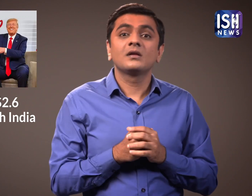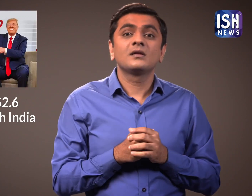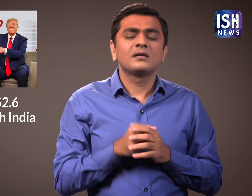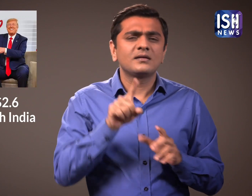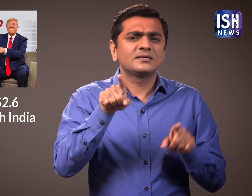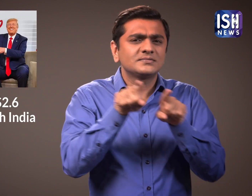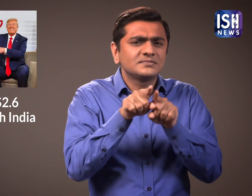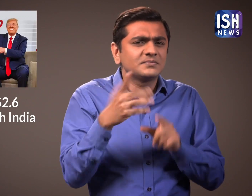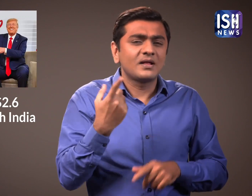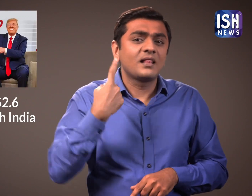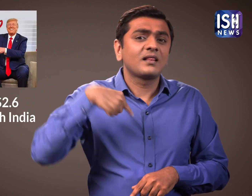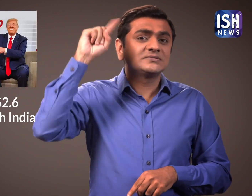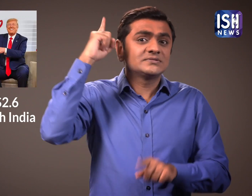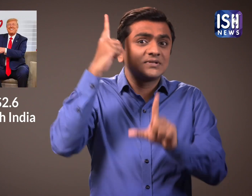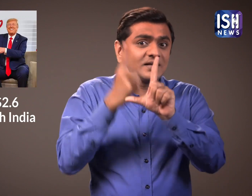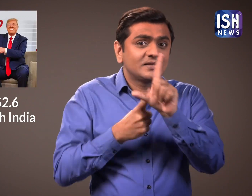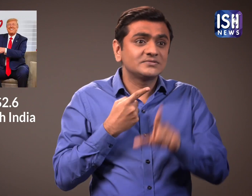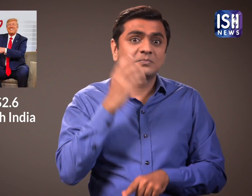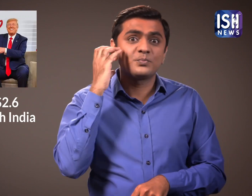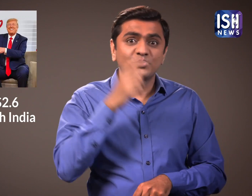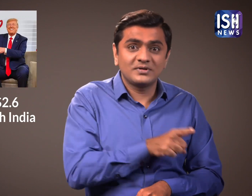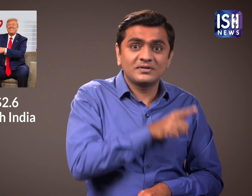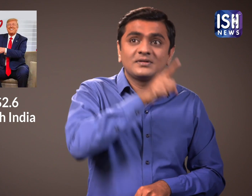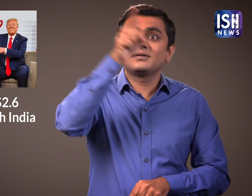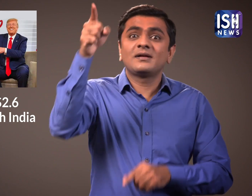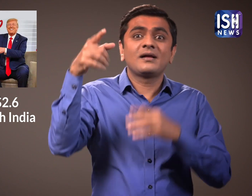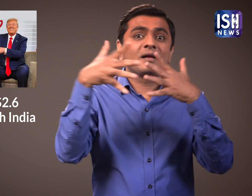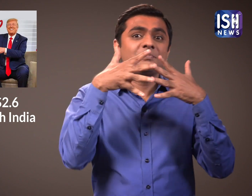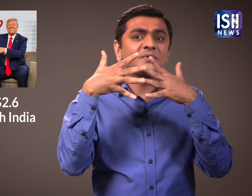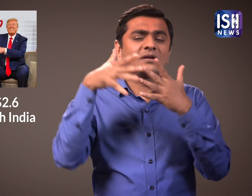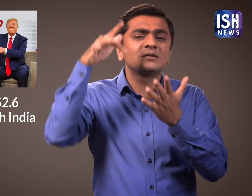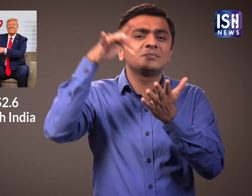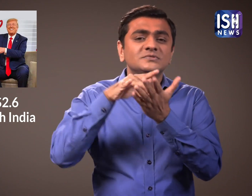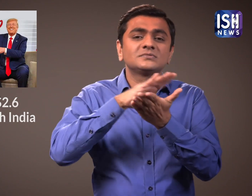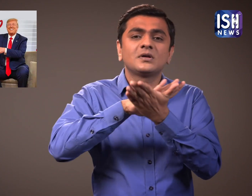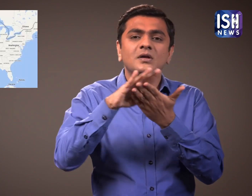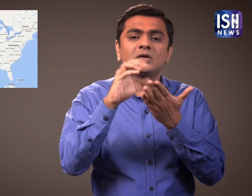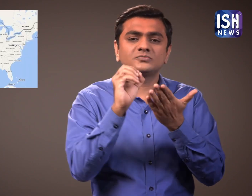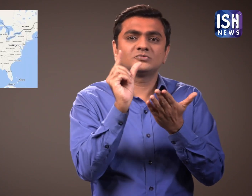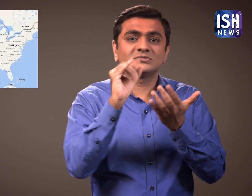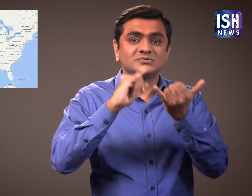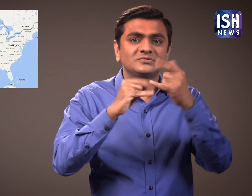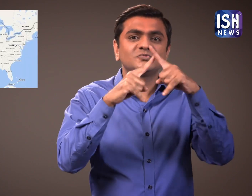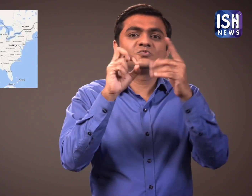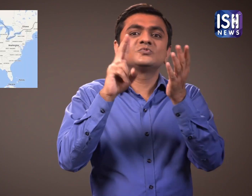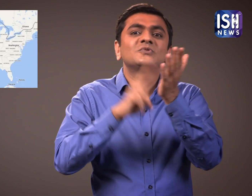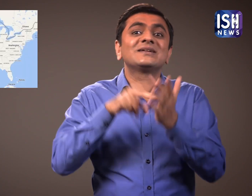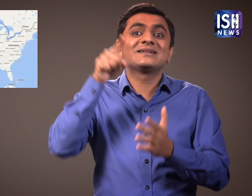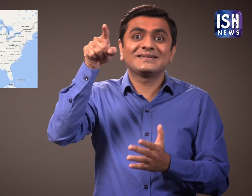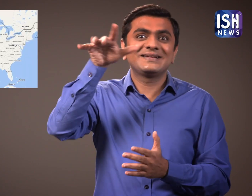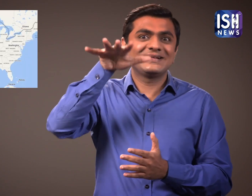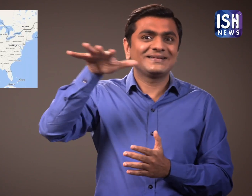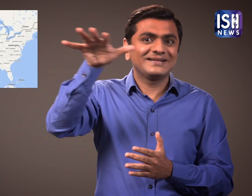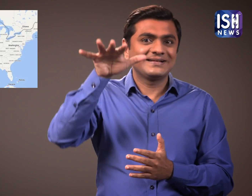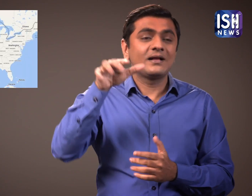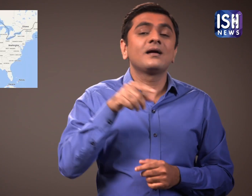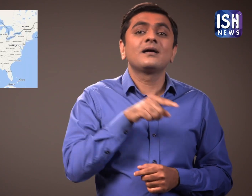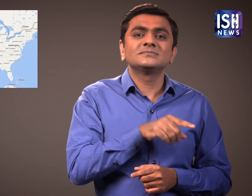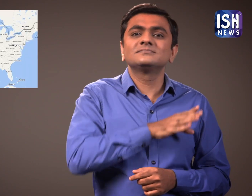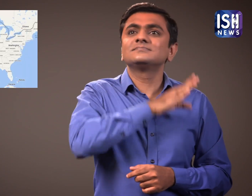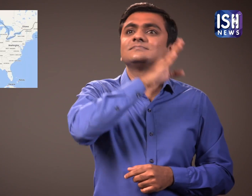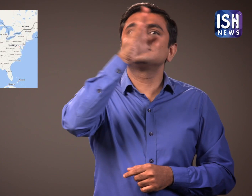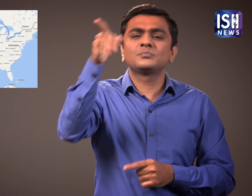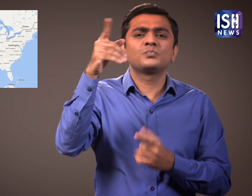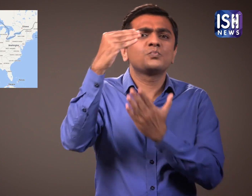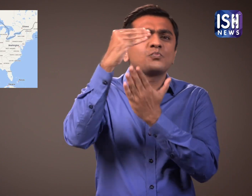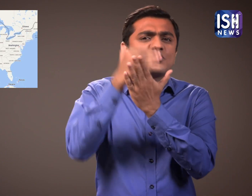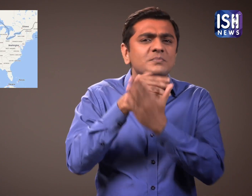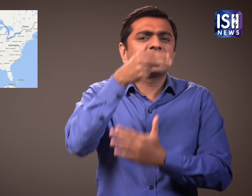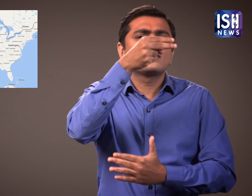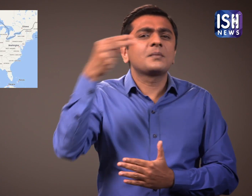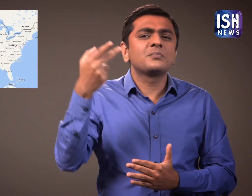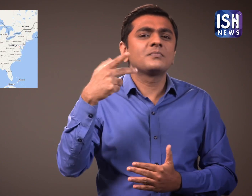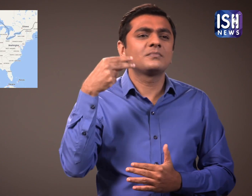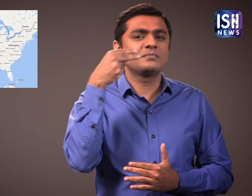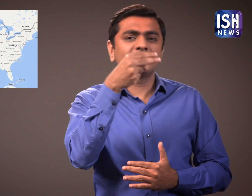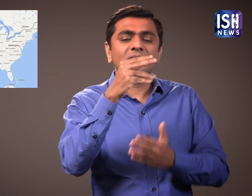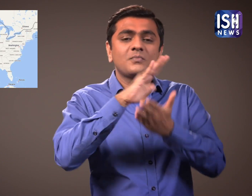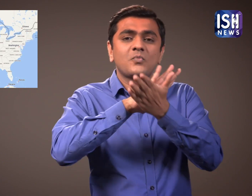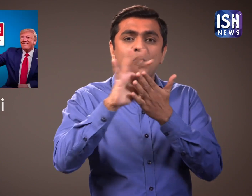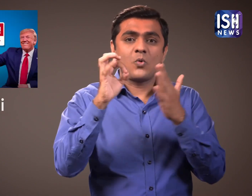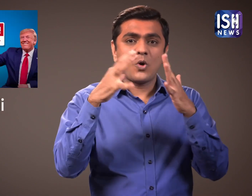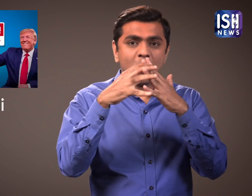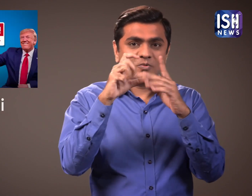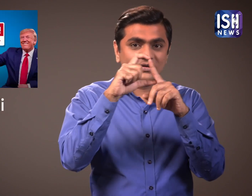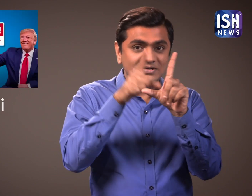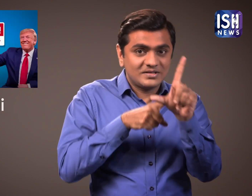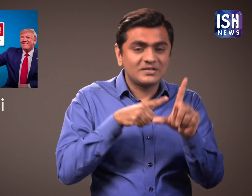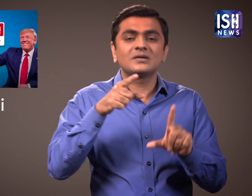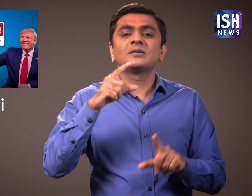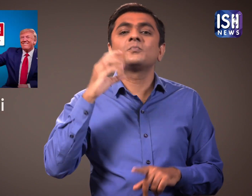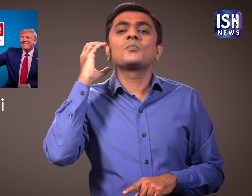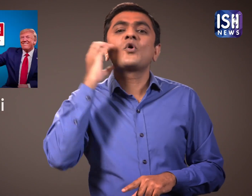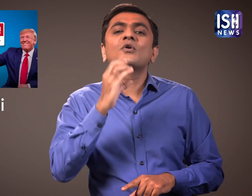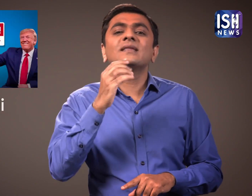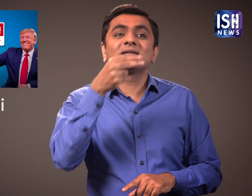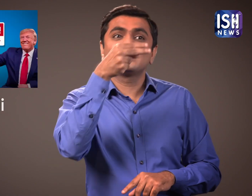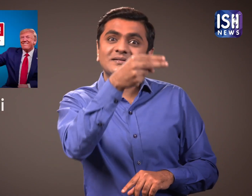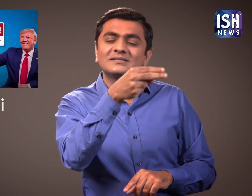When PM Modi visited Houston last year, the event was named 'Howdy Modi'.